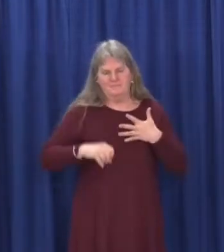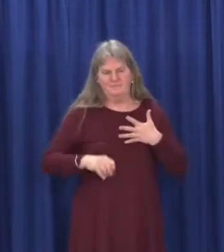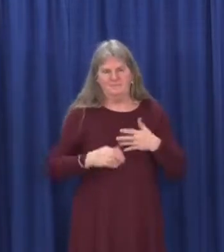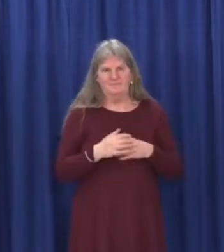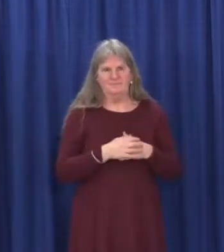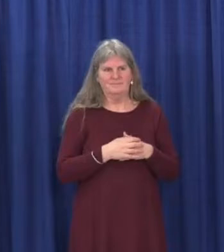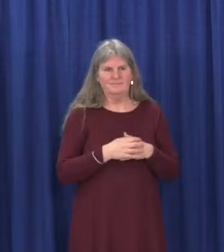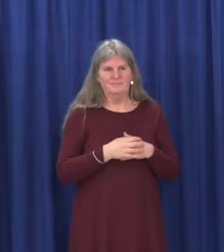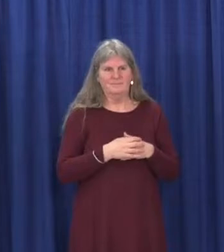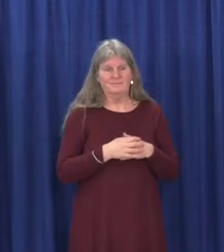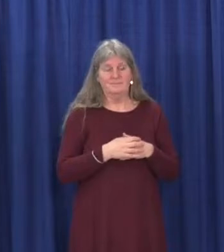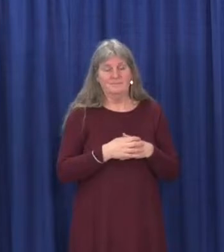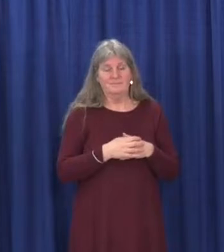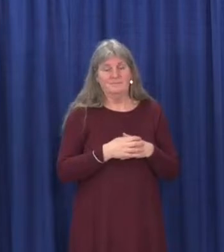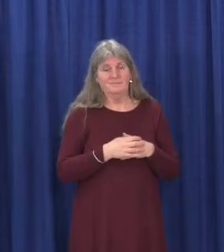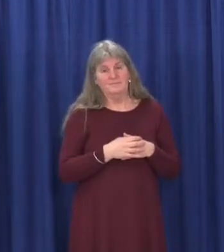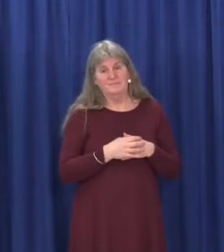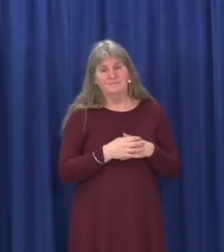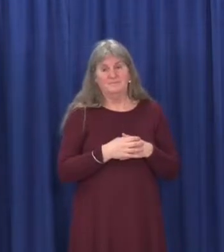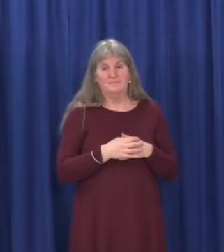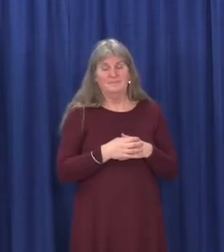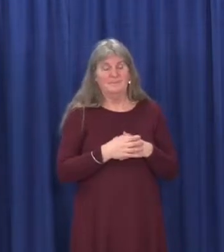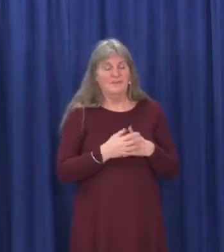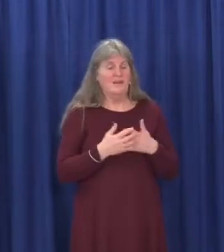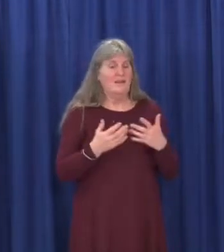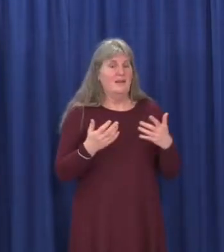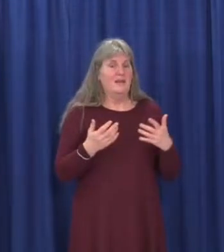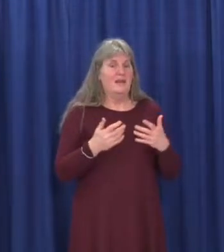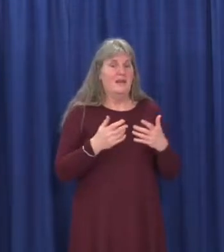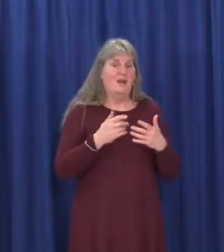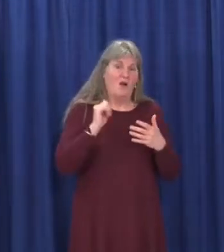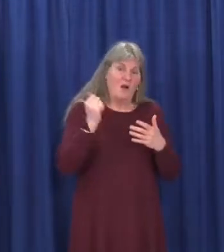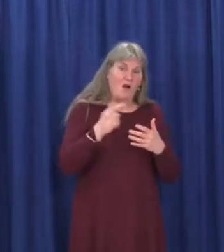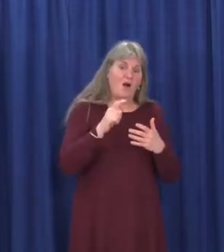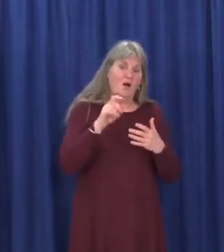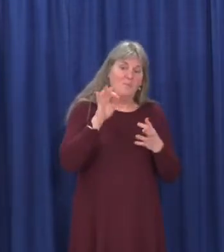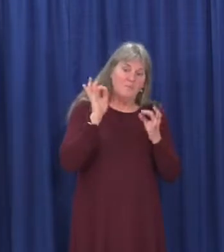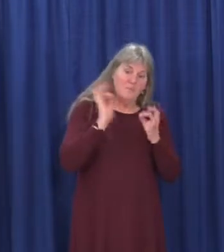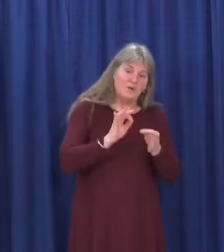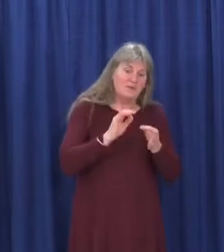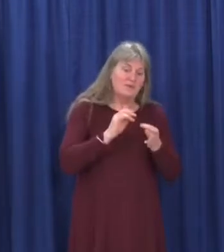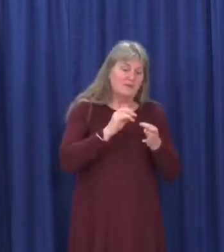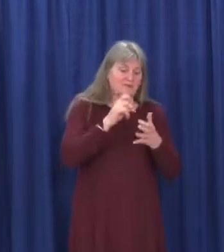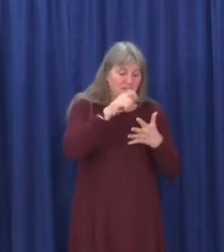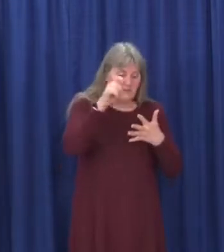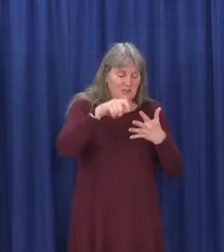to-- to come out of-- to say we're out of the woods, but all of those are the things that-- that we're watching.